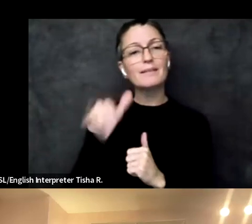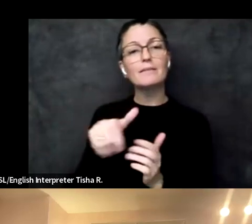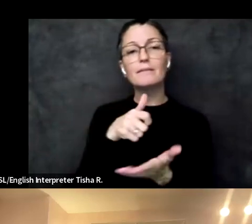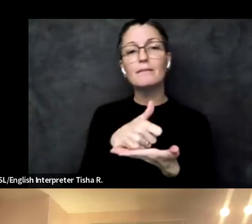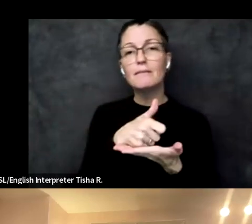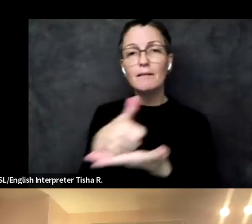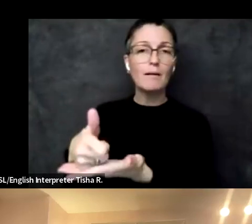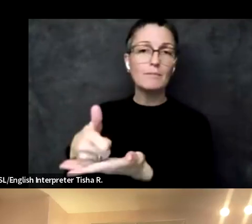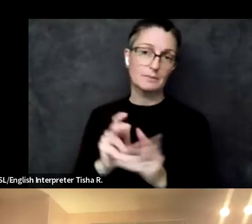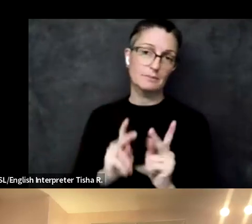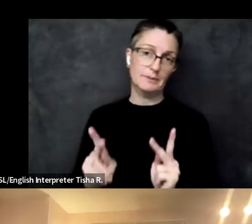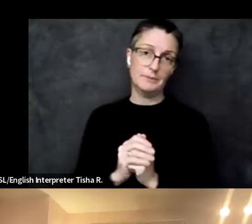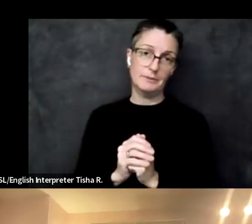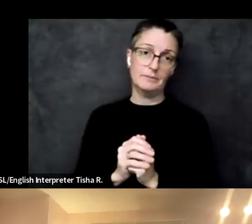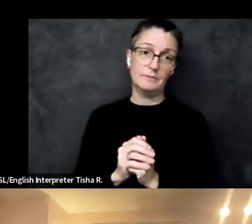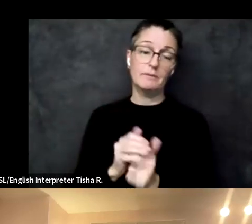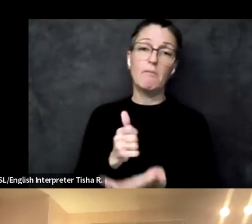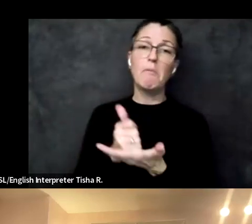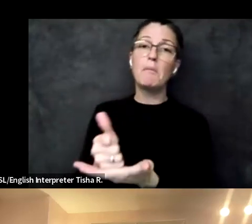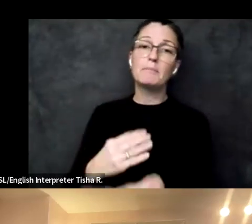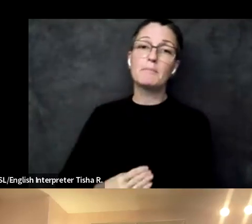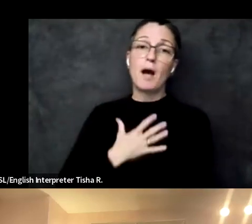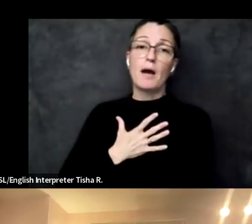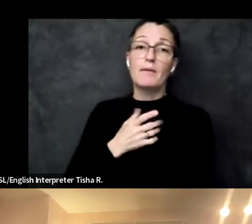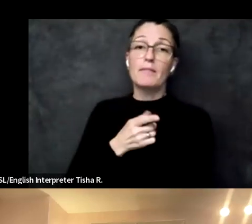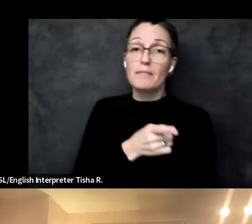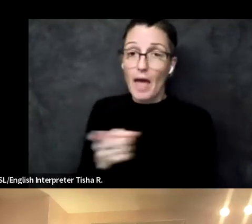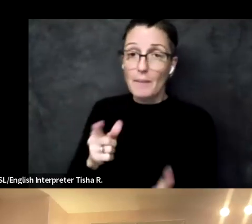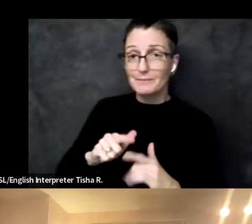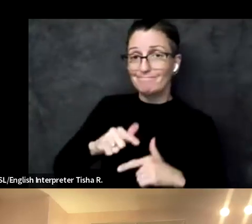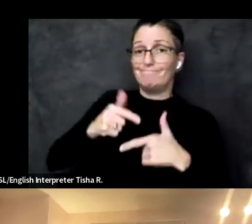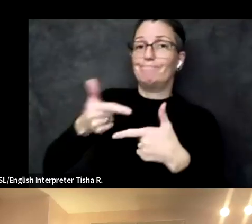so they can tell their own stories, be it through film or not.